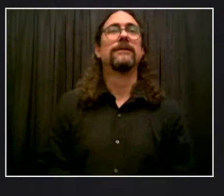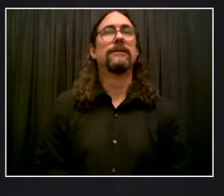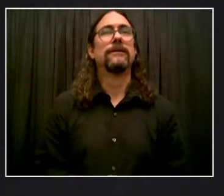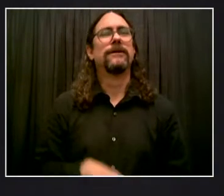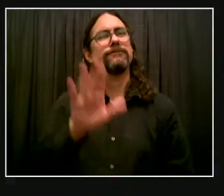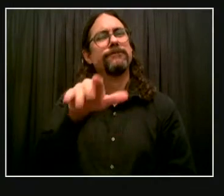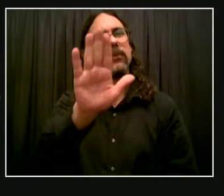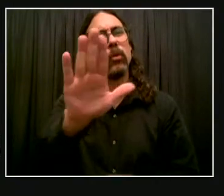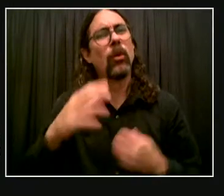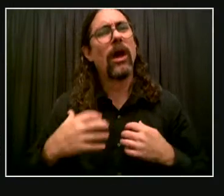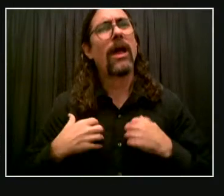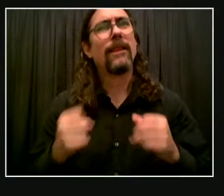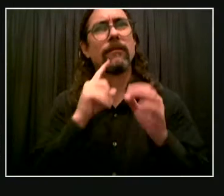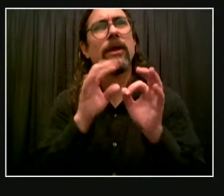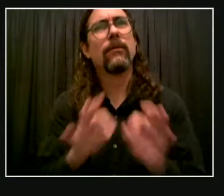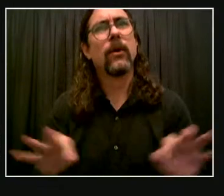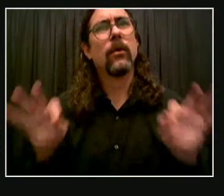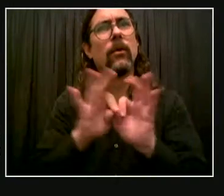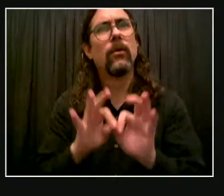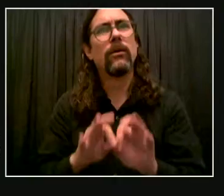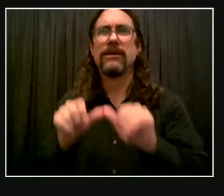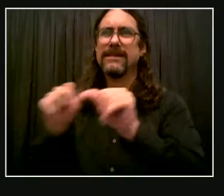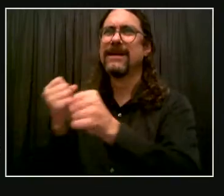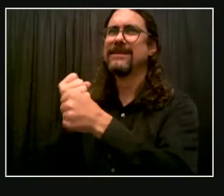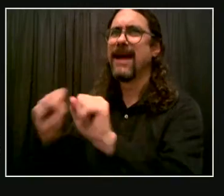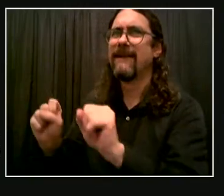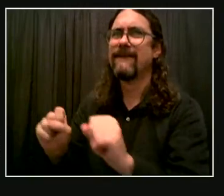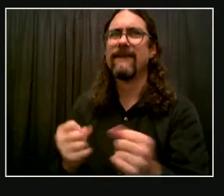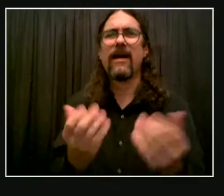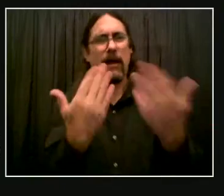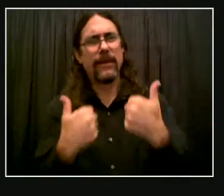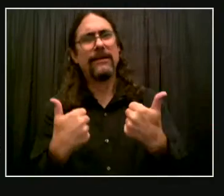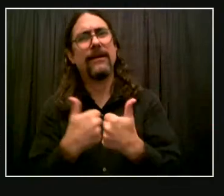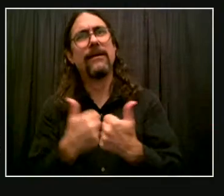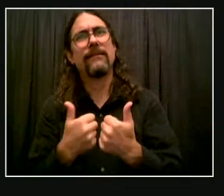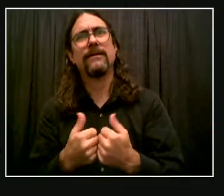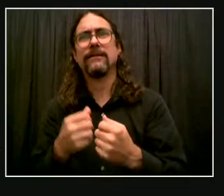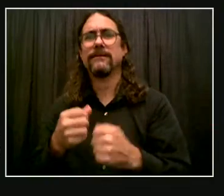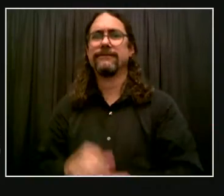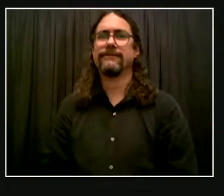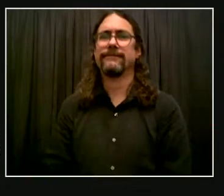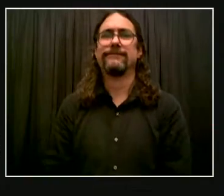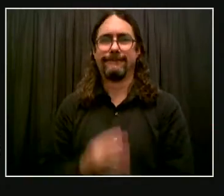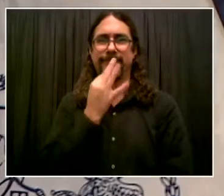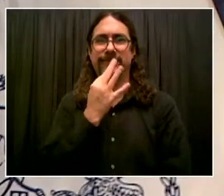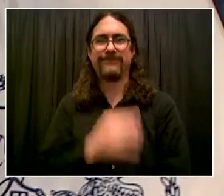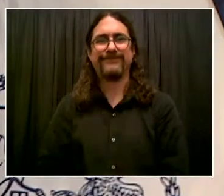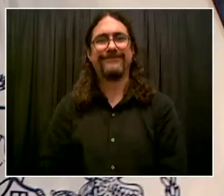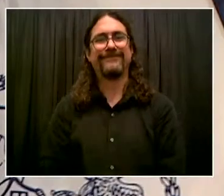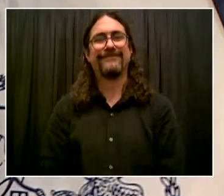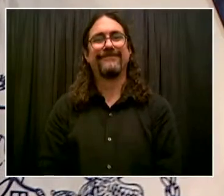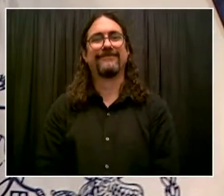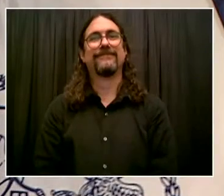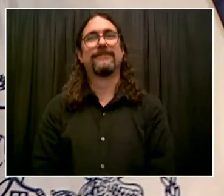VACCINATED. GO O TLABARCYS NCET.ERFCOM OR MORE DETAILS. HATNK OUY, STAY SAFE, AND